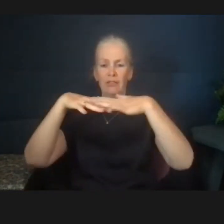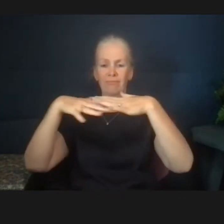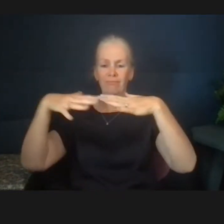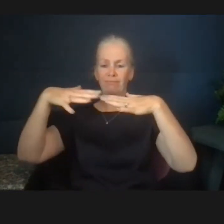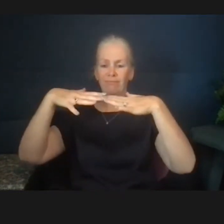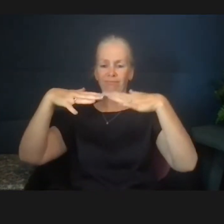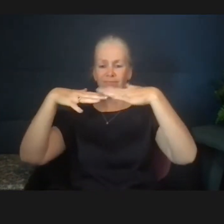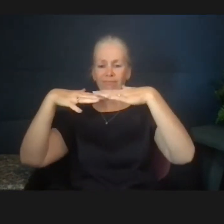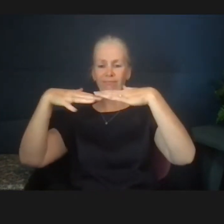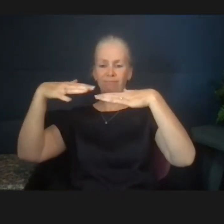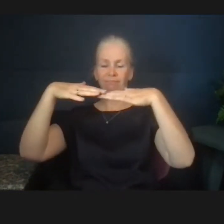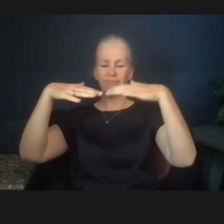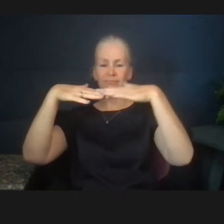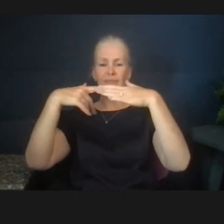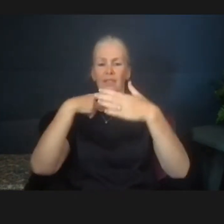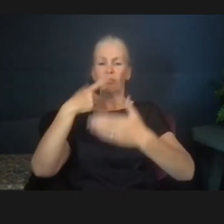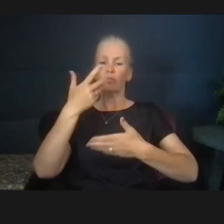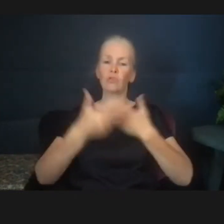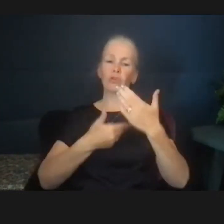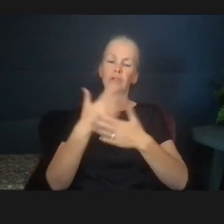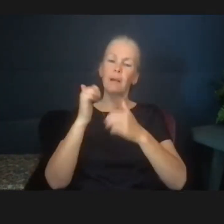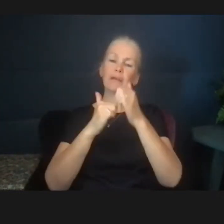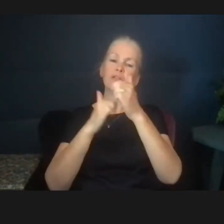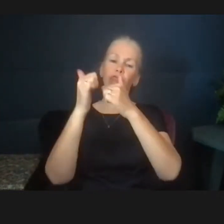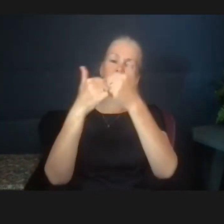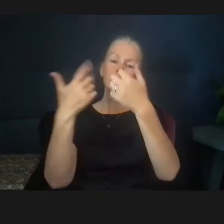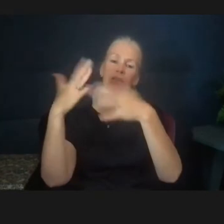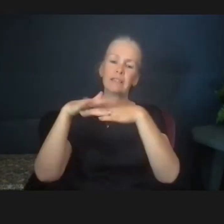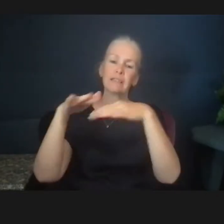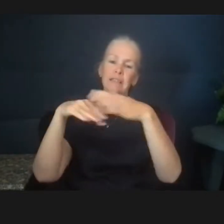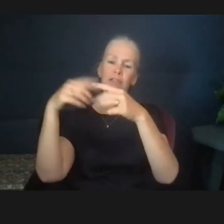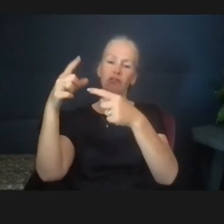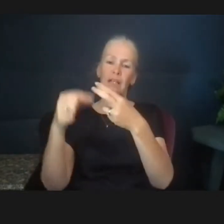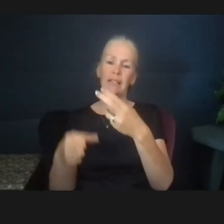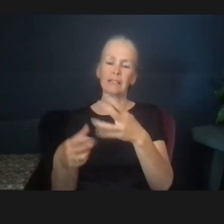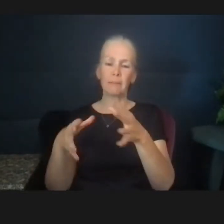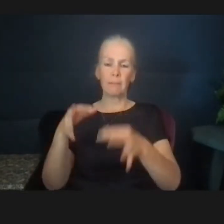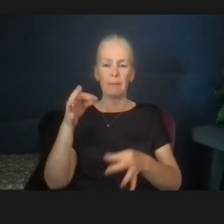She later starts to talk about structural intersectionality political intersectionality